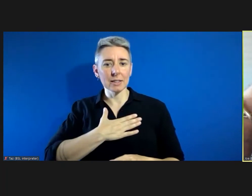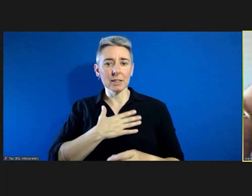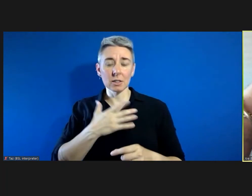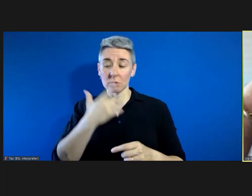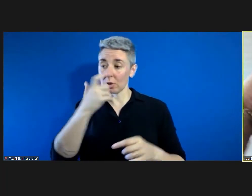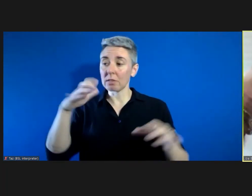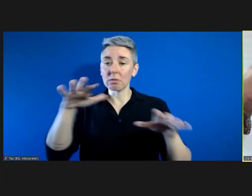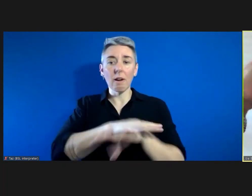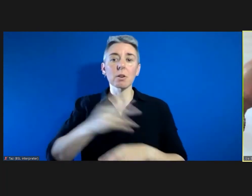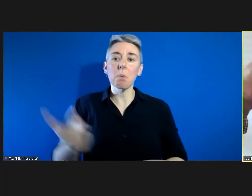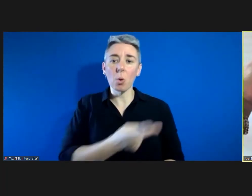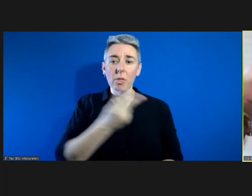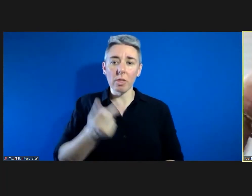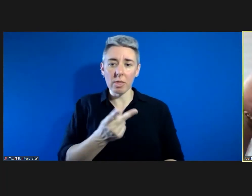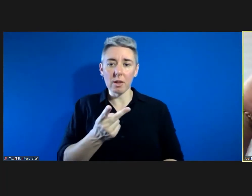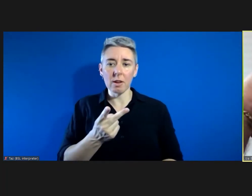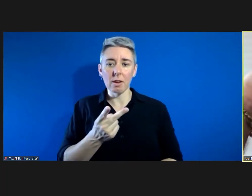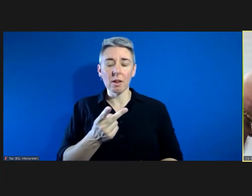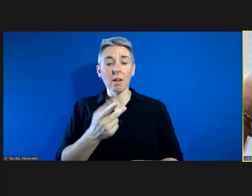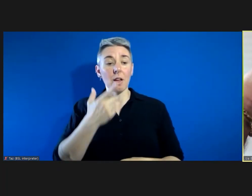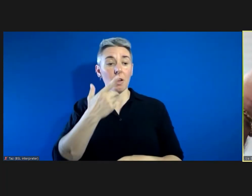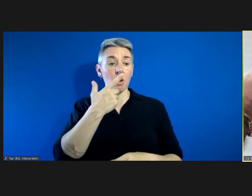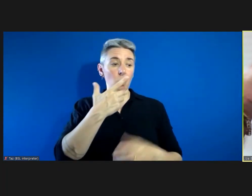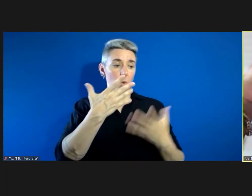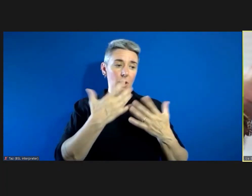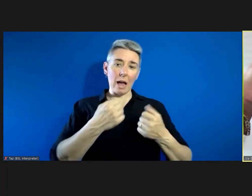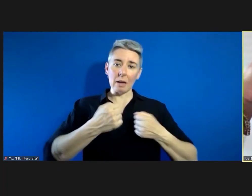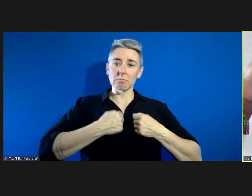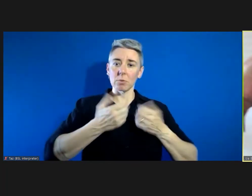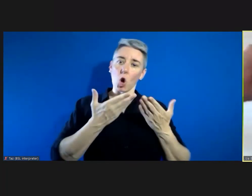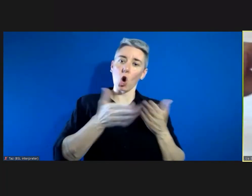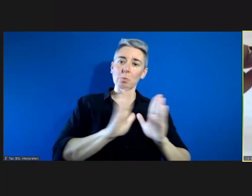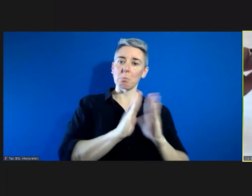perspectives. We have the empirical research skills too, but we also have to lived history.